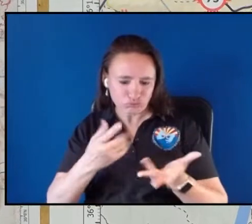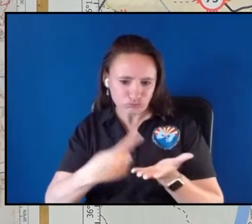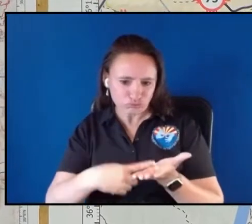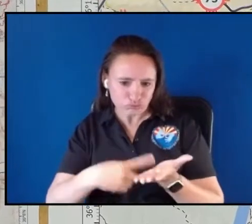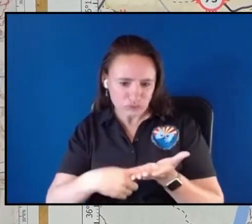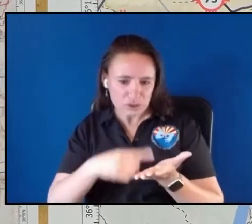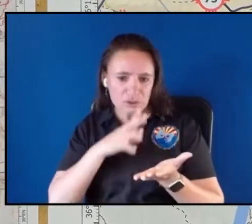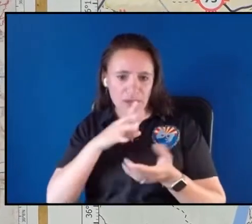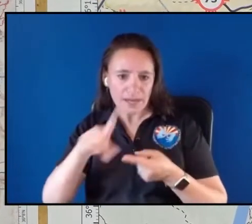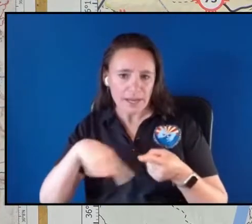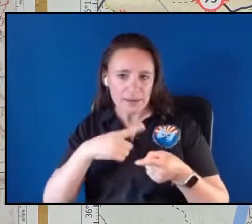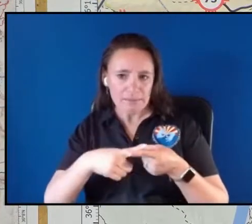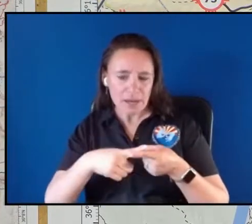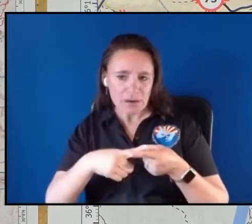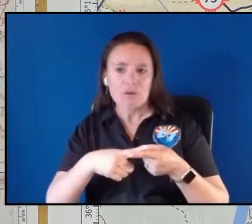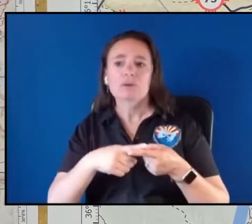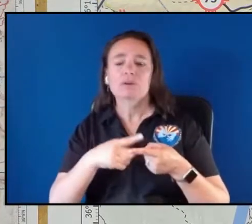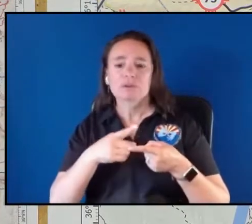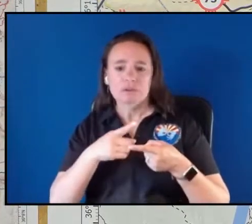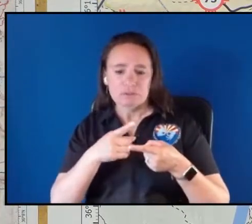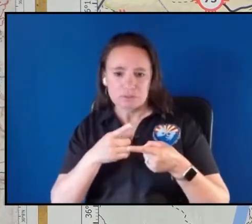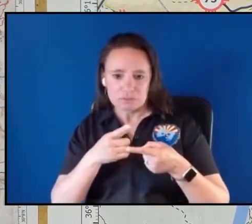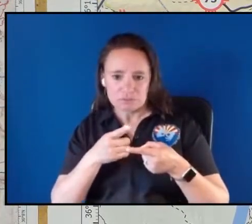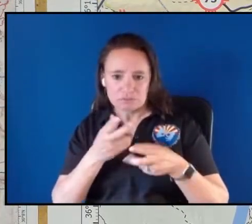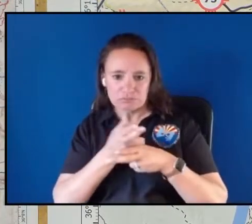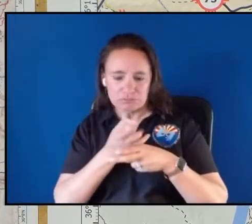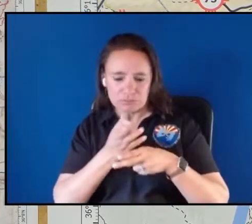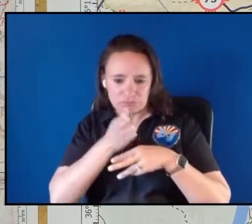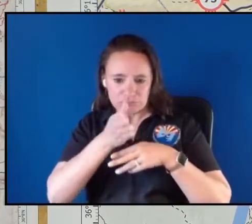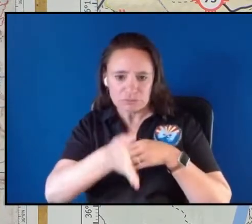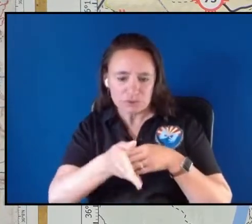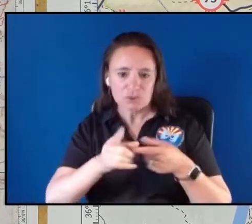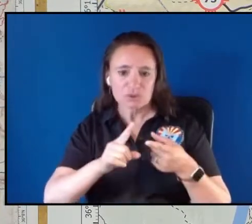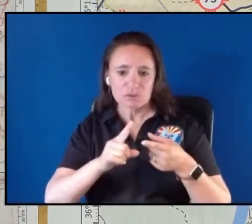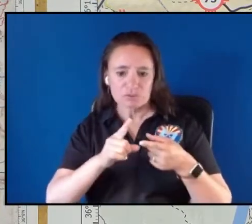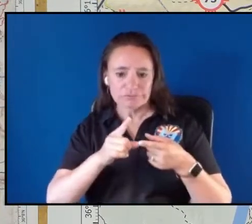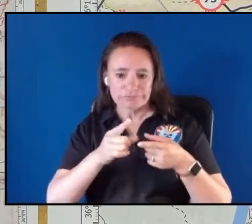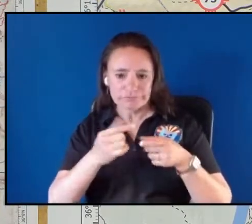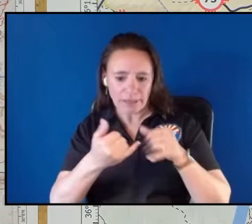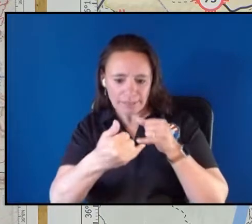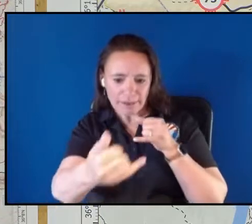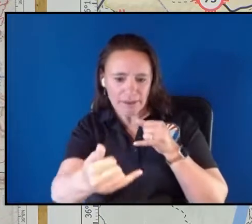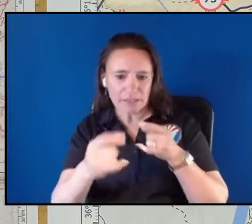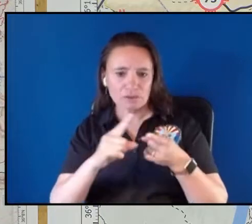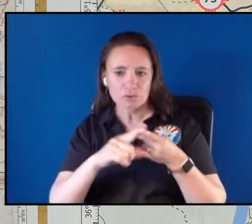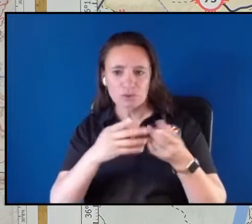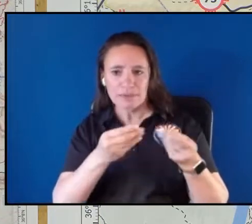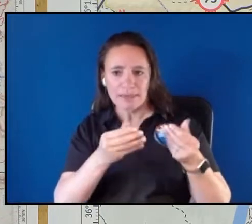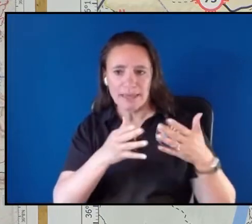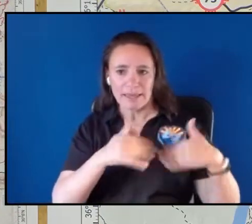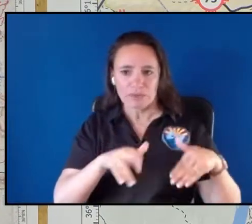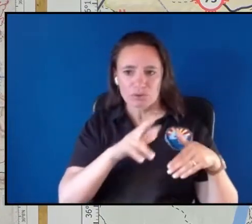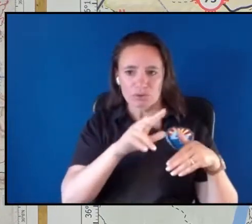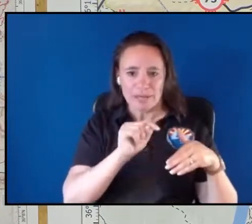That would keep any fire that came out of the Pecos Wilderness that would protect those values here to the northwest.